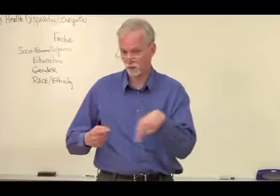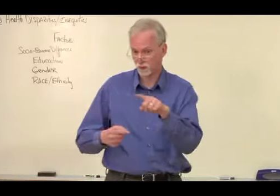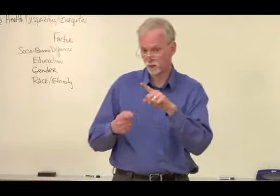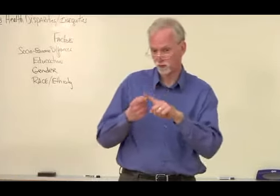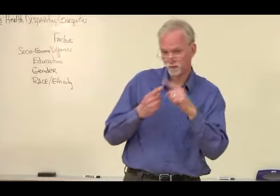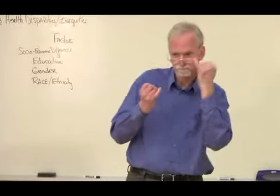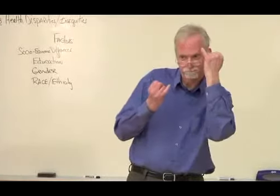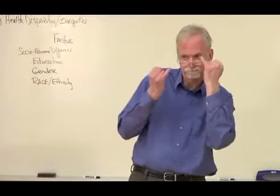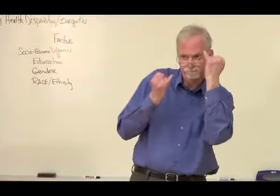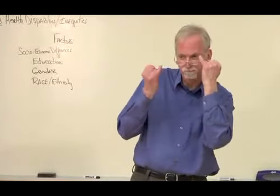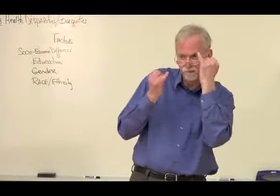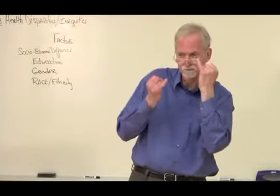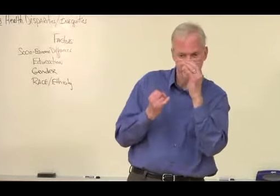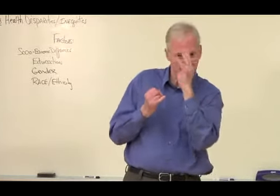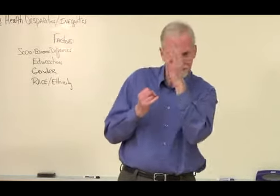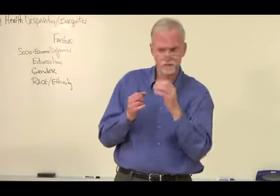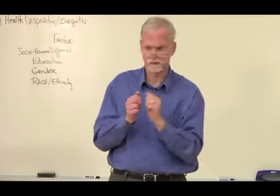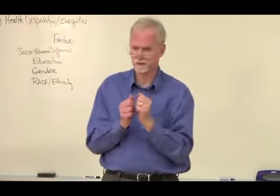Now, for next week,